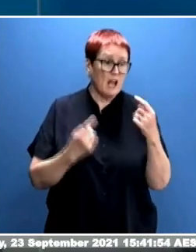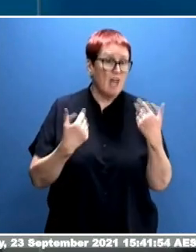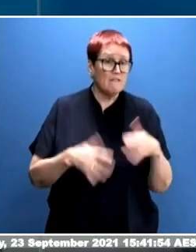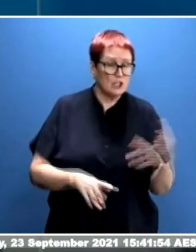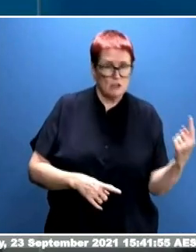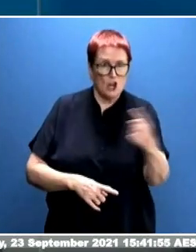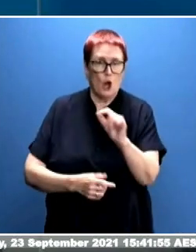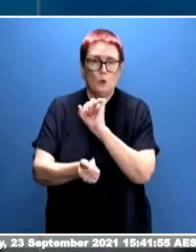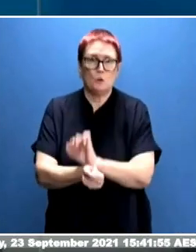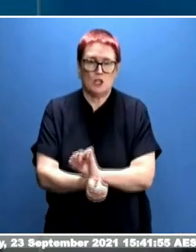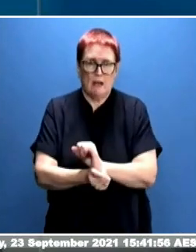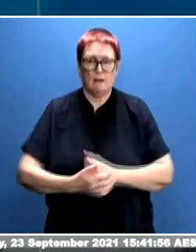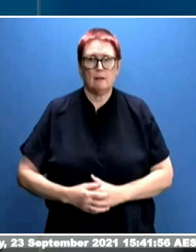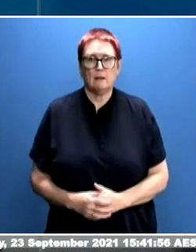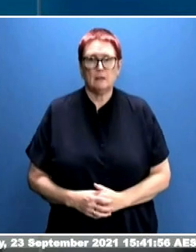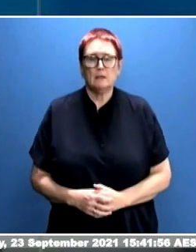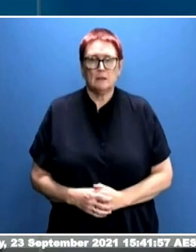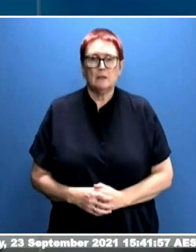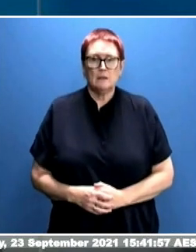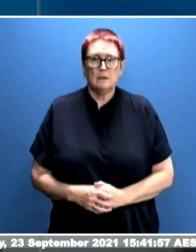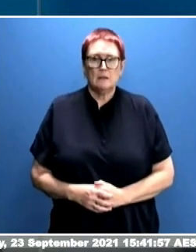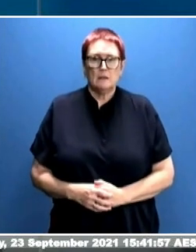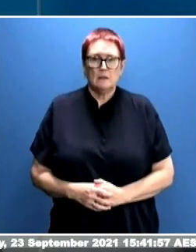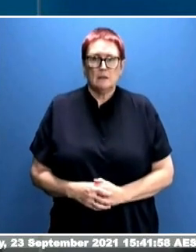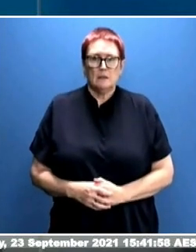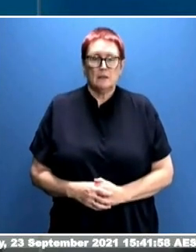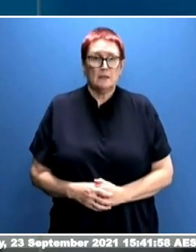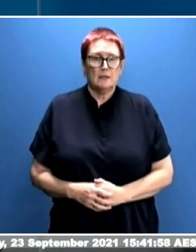Thank you. There's a fallacy that all children in detention are